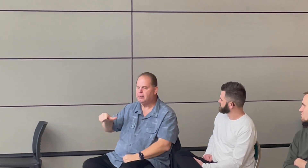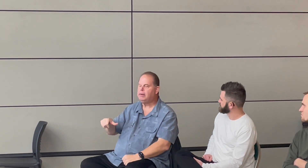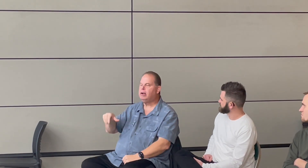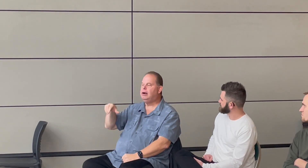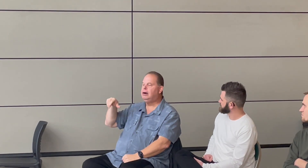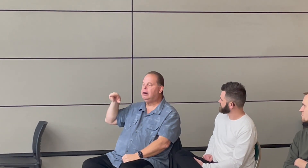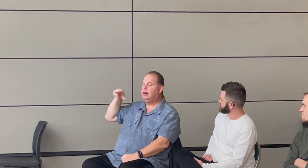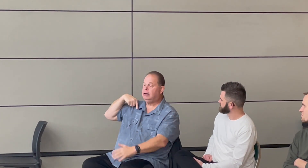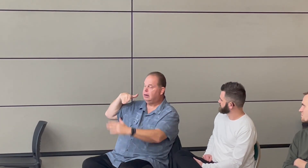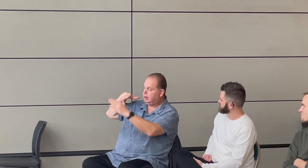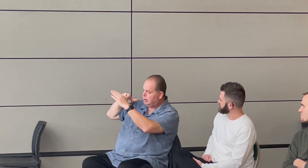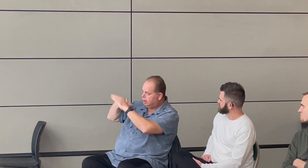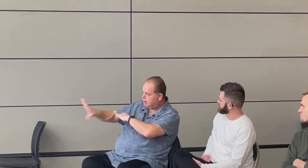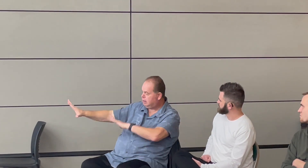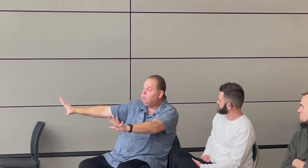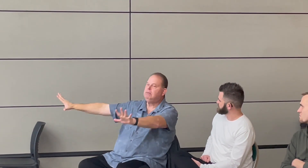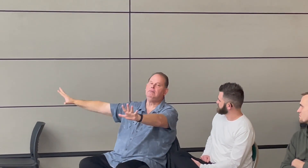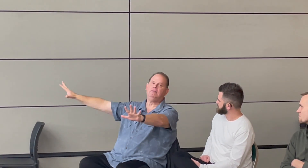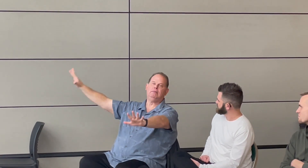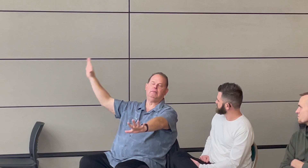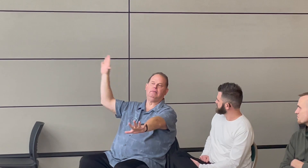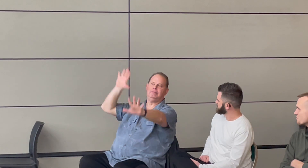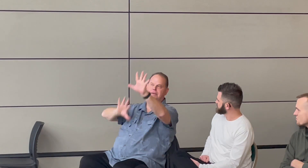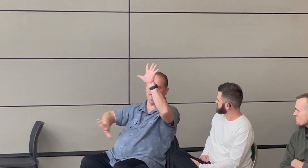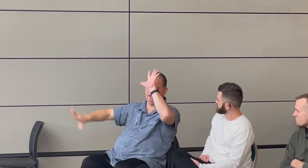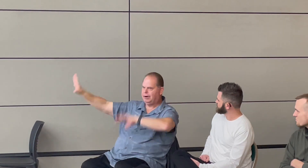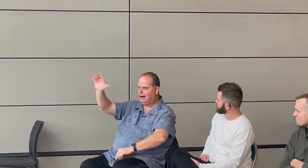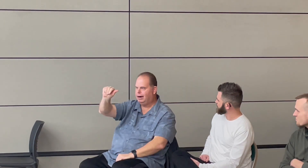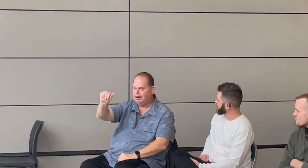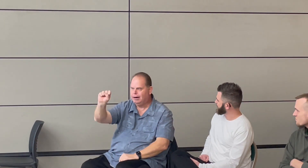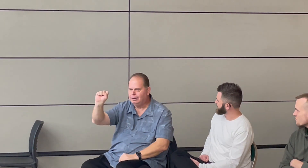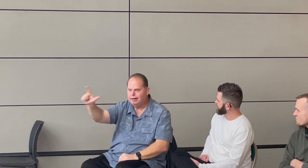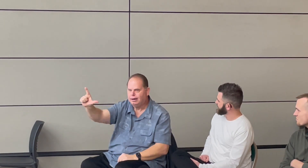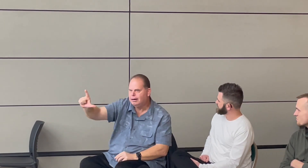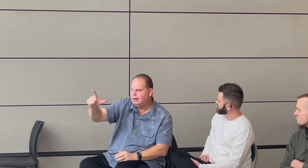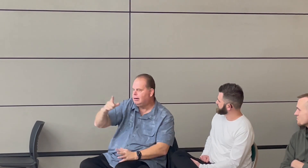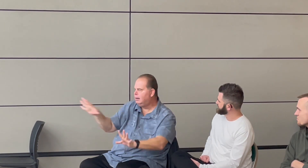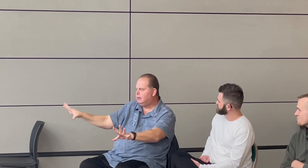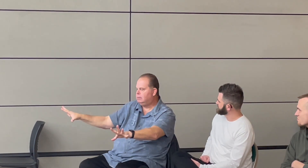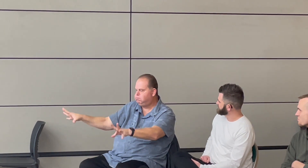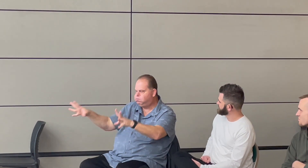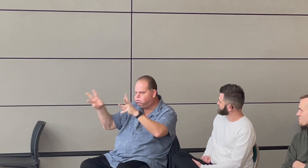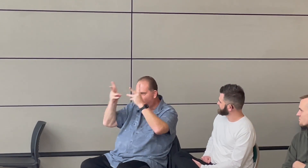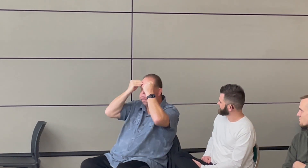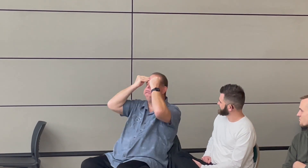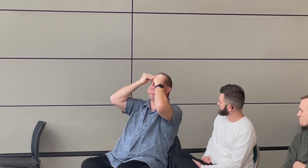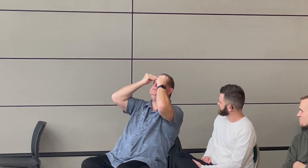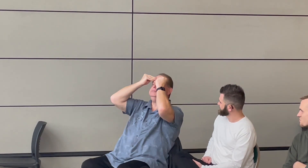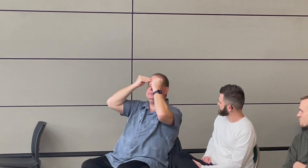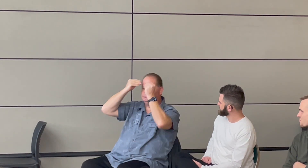which is close to the Bay Area when I got into that program I was flabbergasted everybody